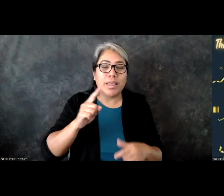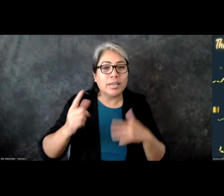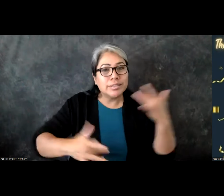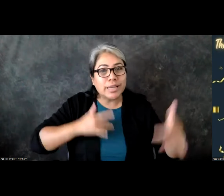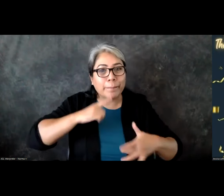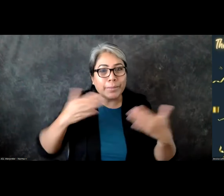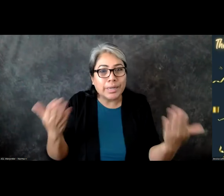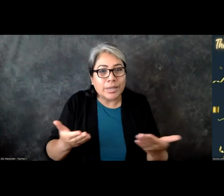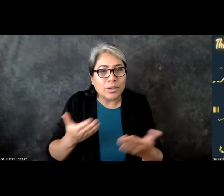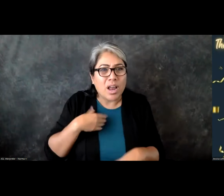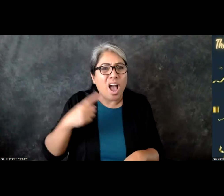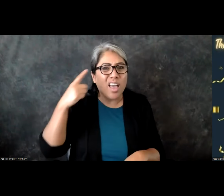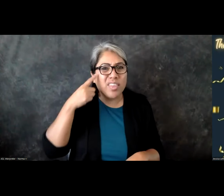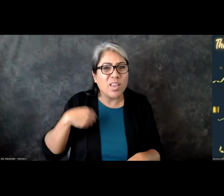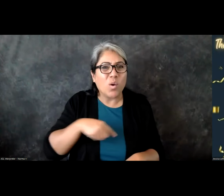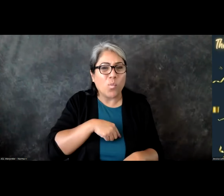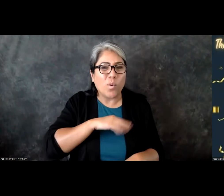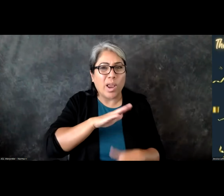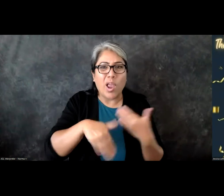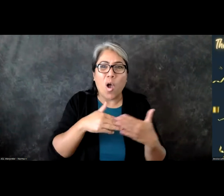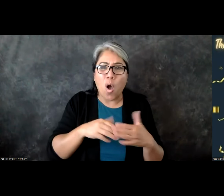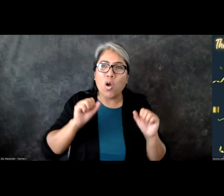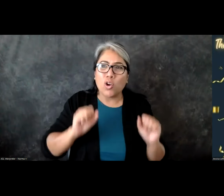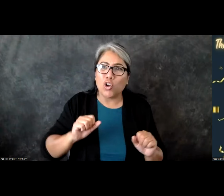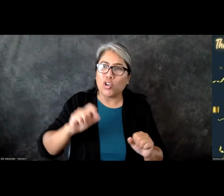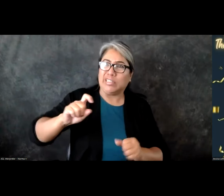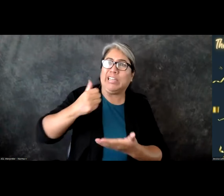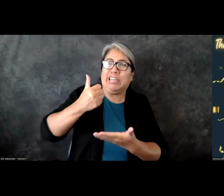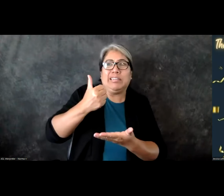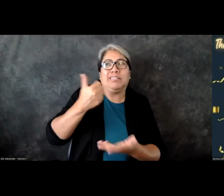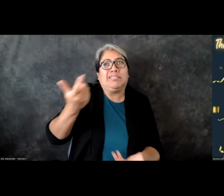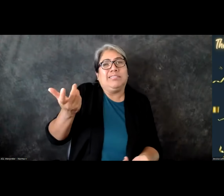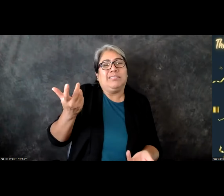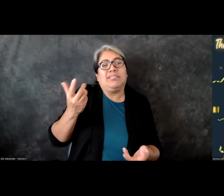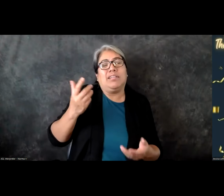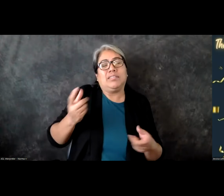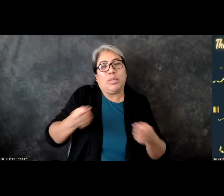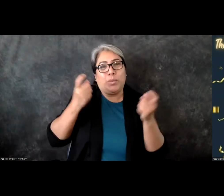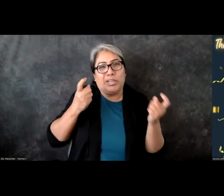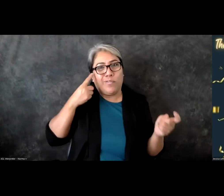celebration and training on the asset limit. We are